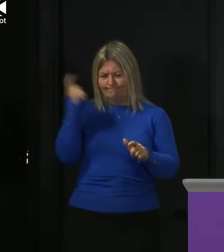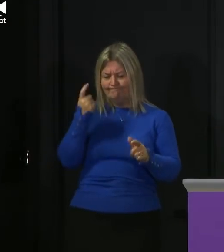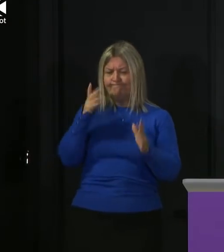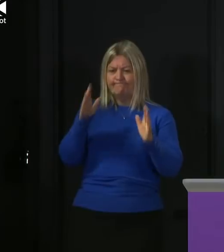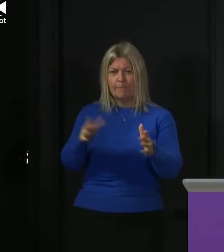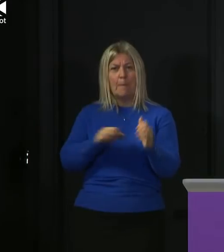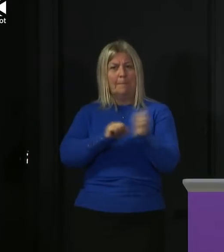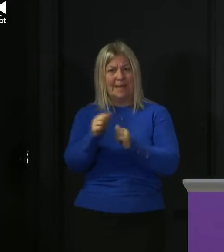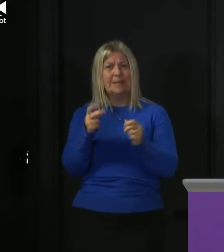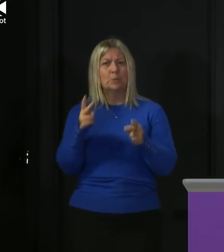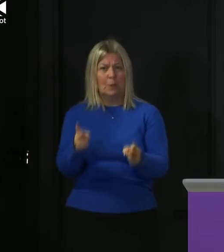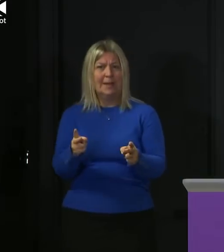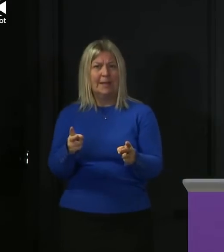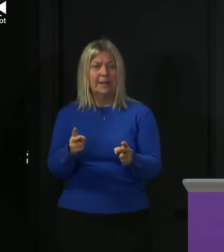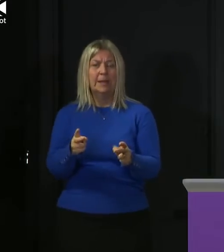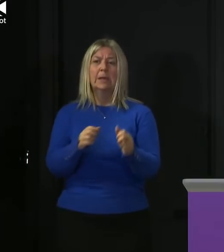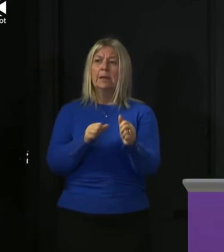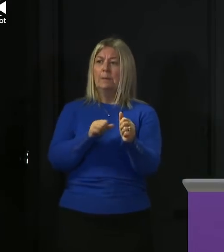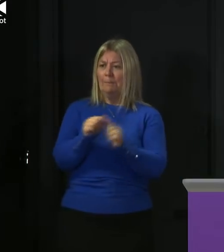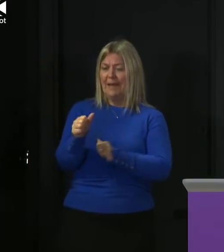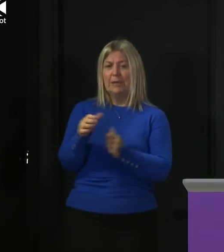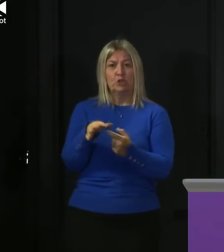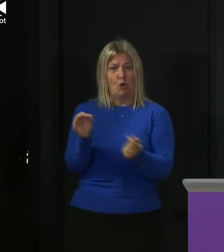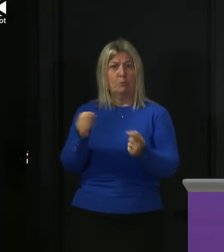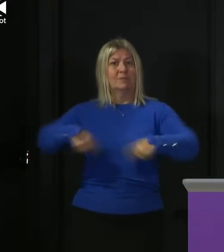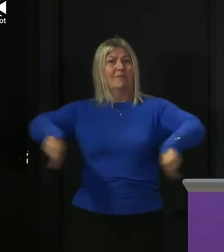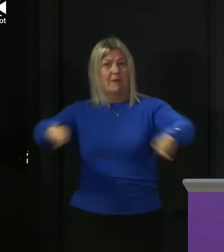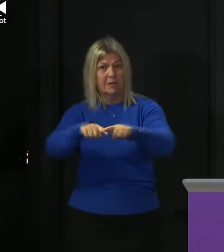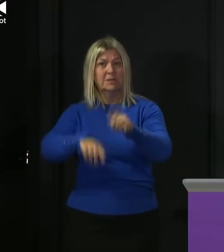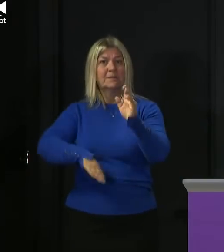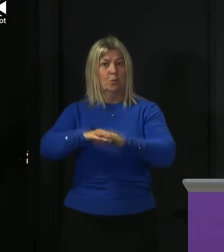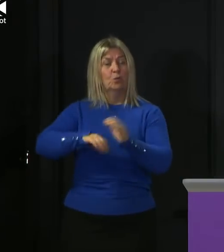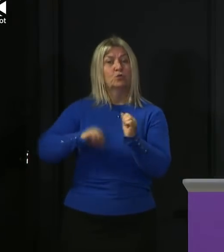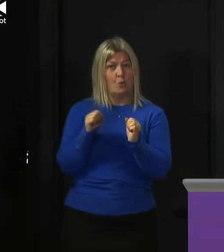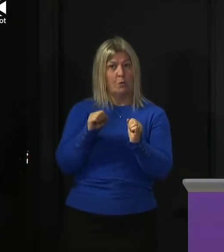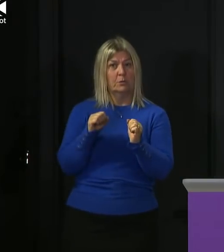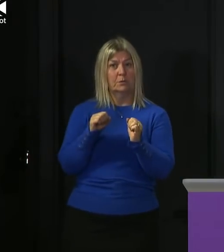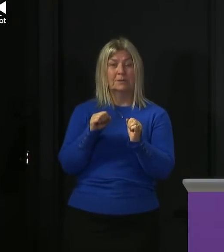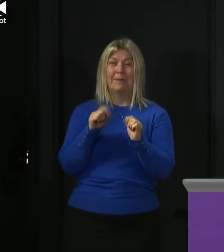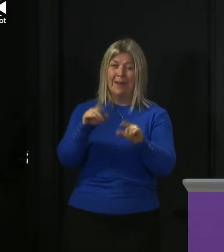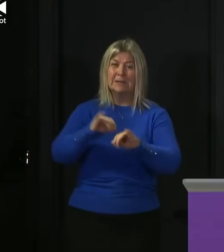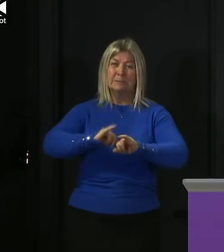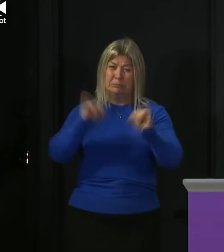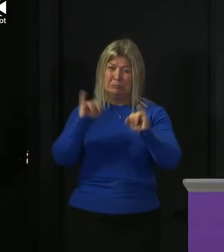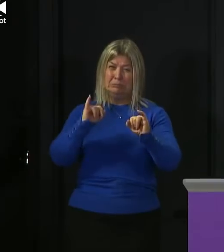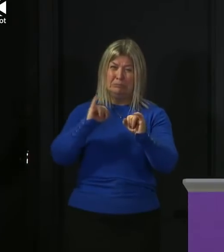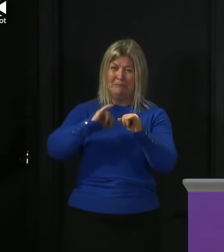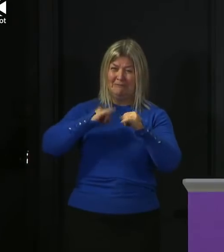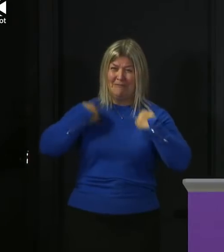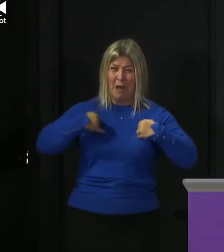this is a really infectious virus and we have got to take careful and really tough steps to try to